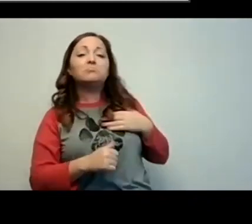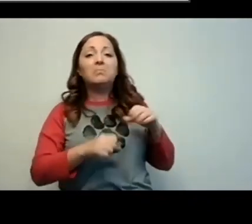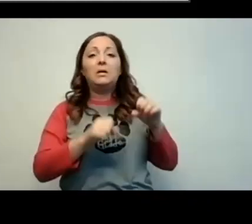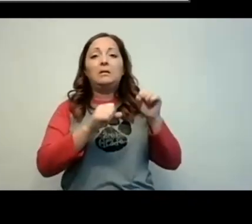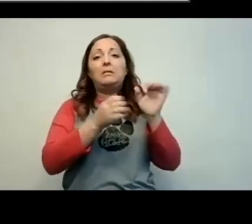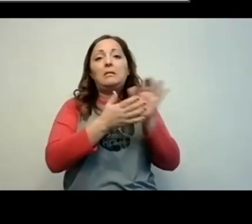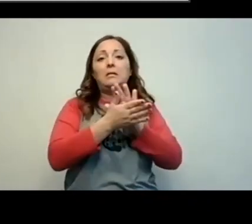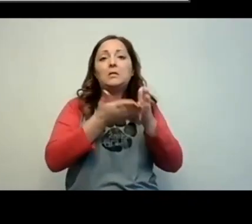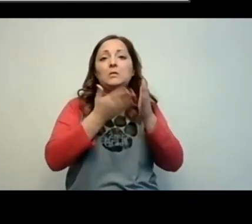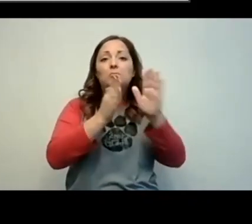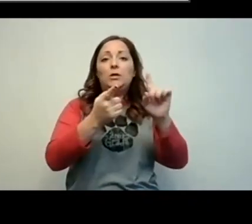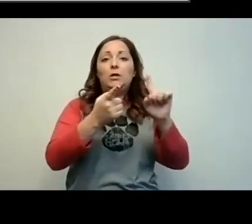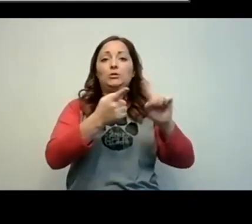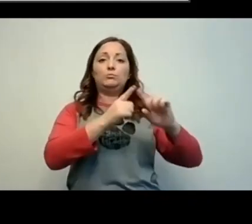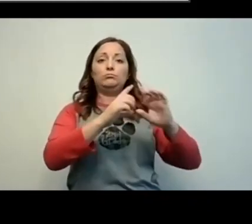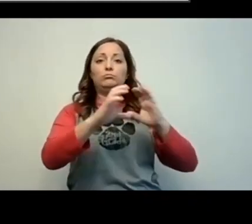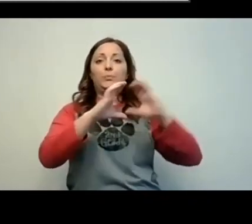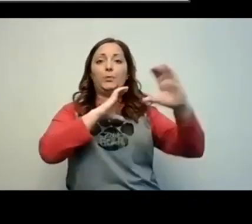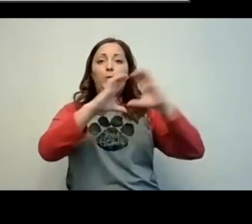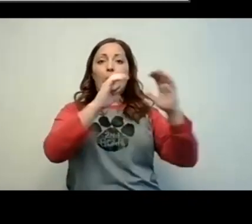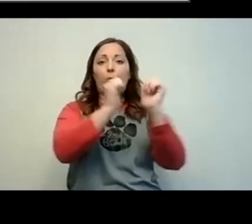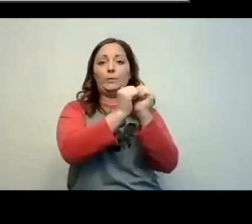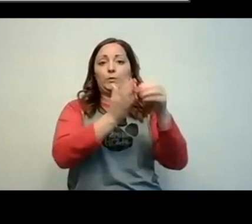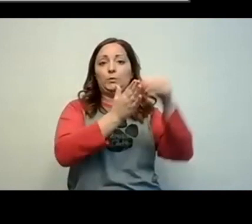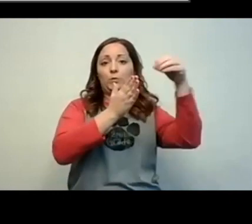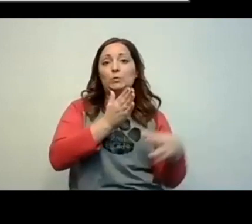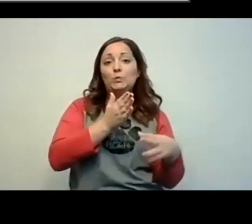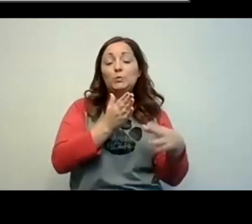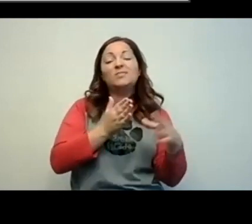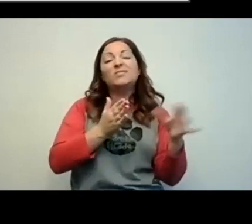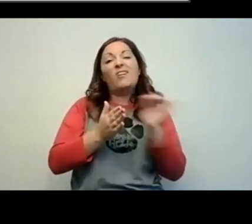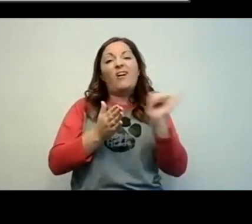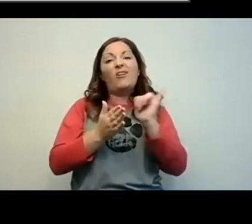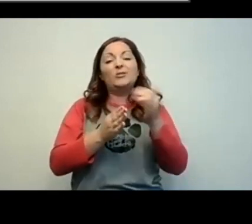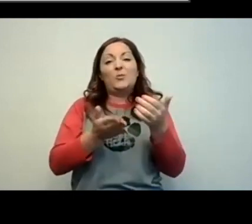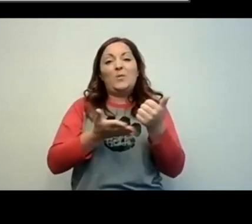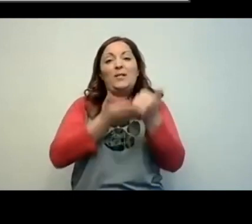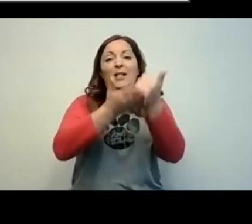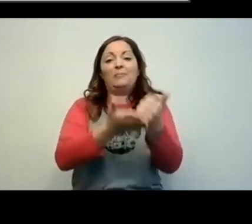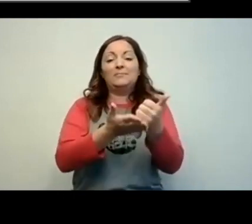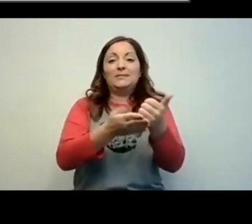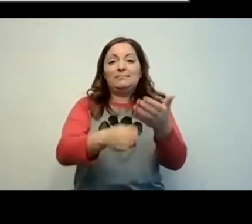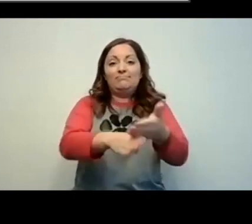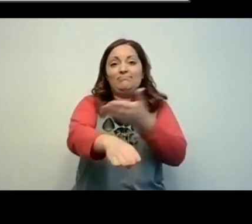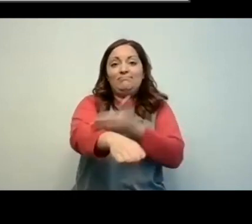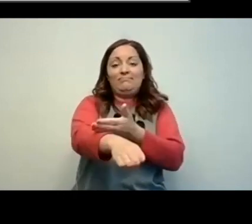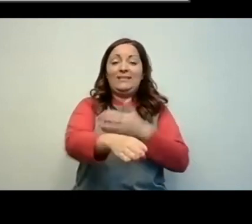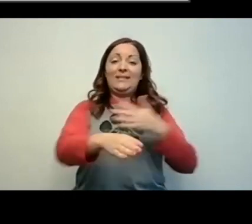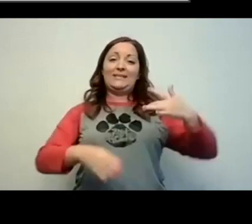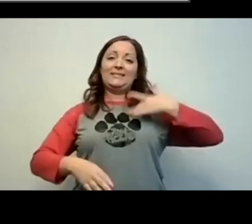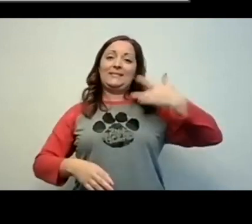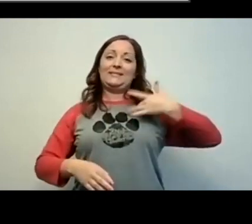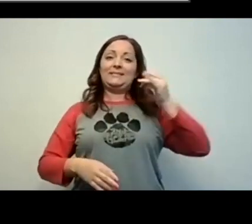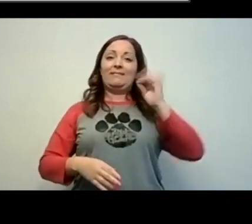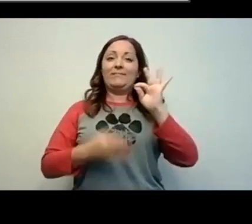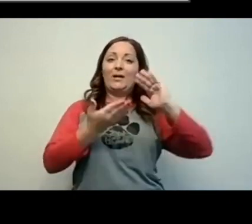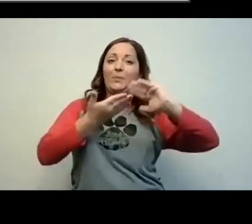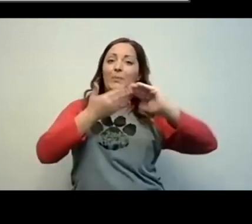"You've forgotten to do the reading assignment," or, "Please call me." So this is a nice way for us to communicate with students